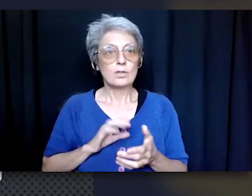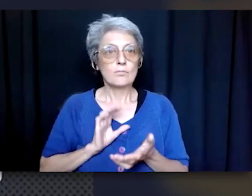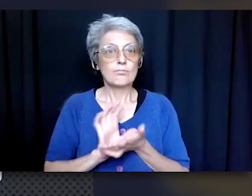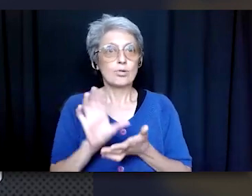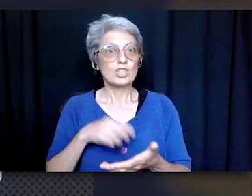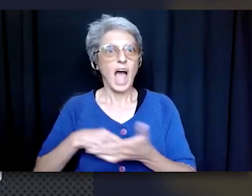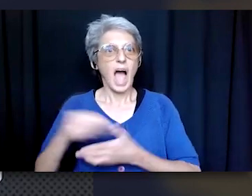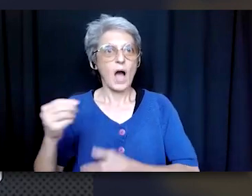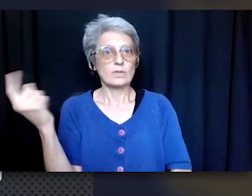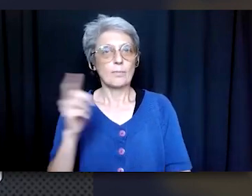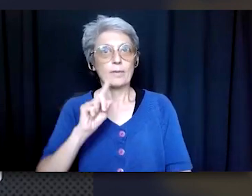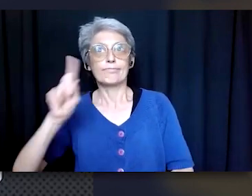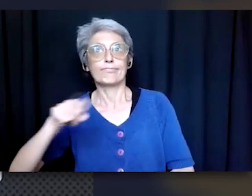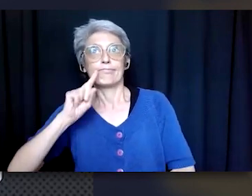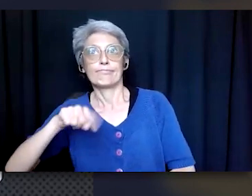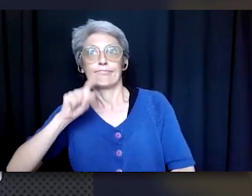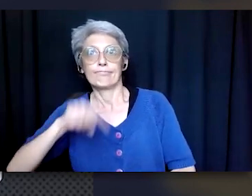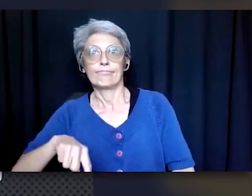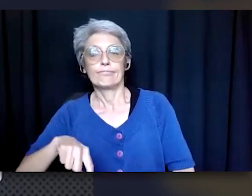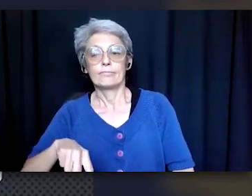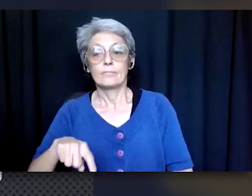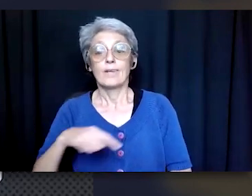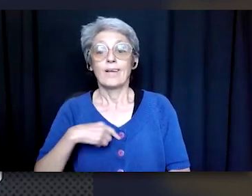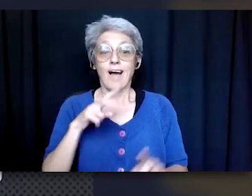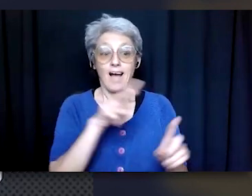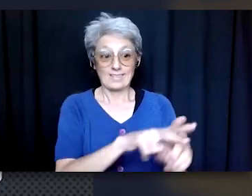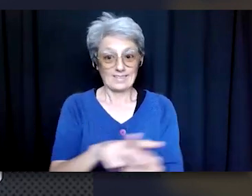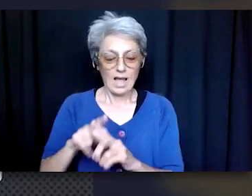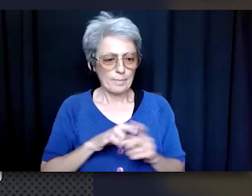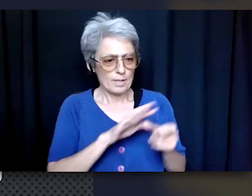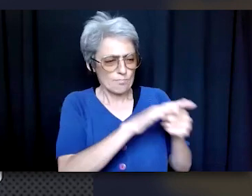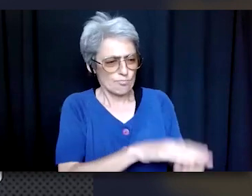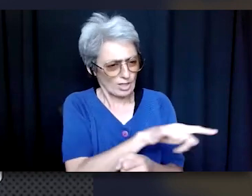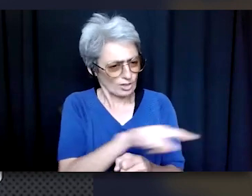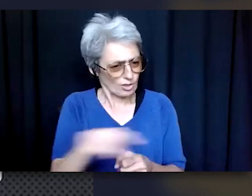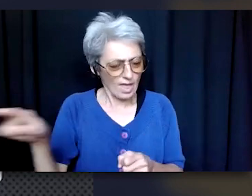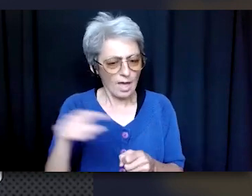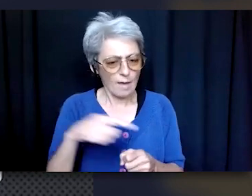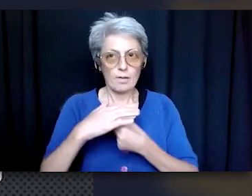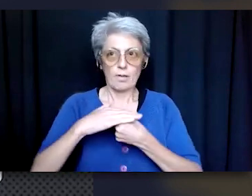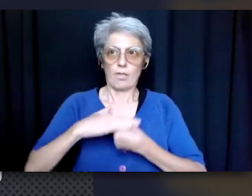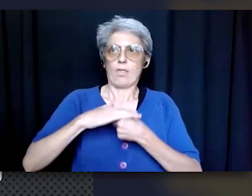with these assignments, and those assignments tip over into the outputs that the students